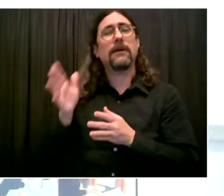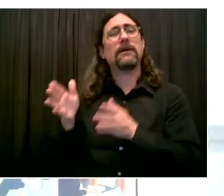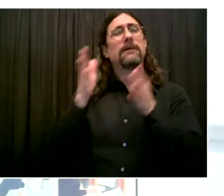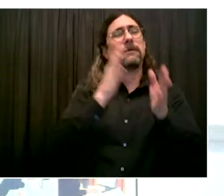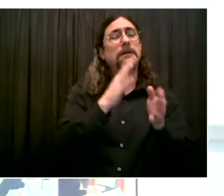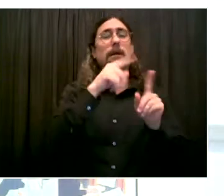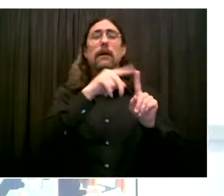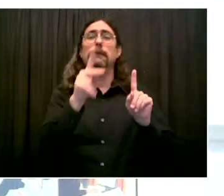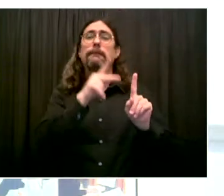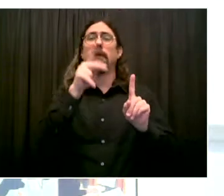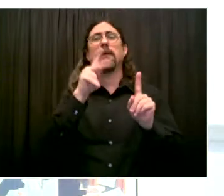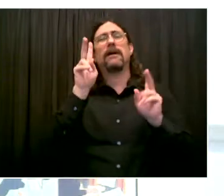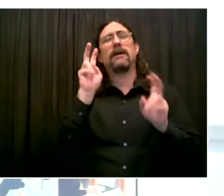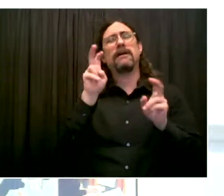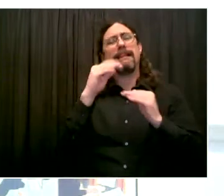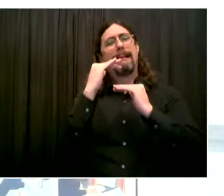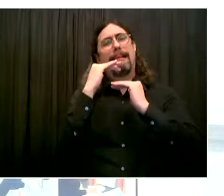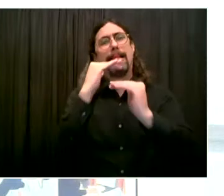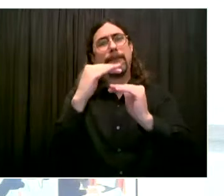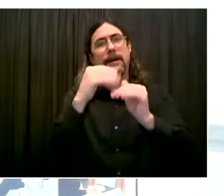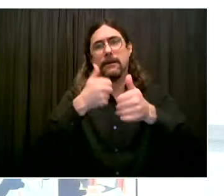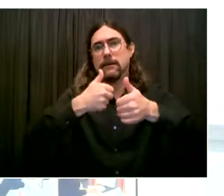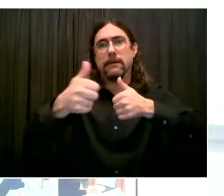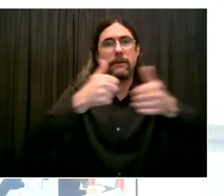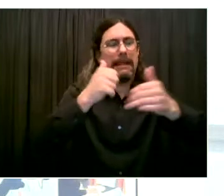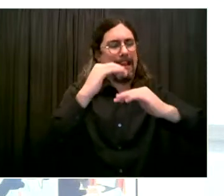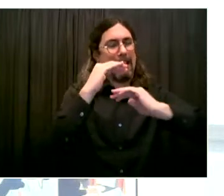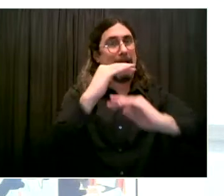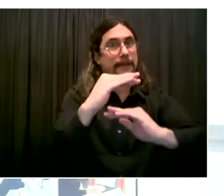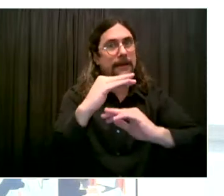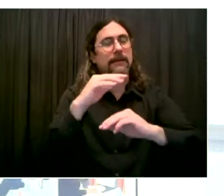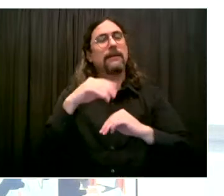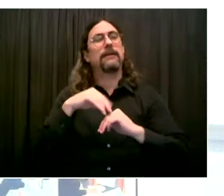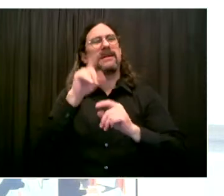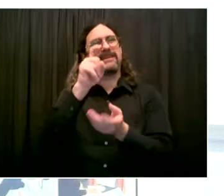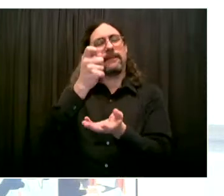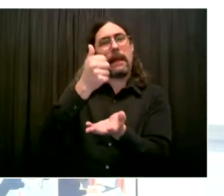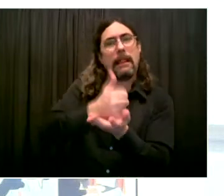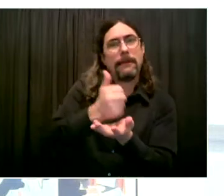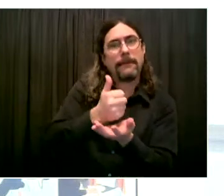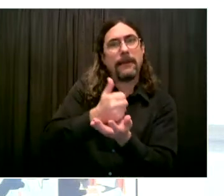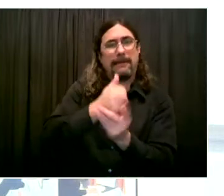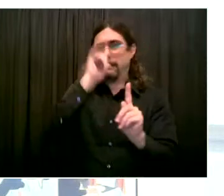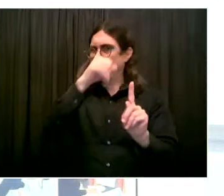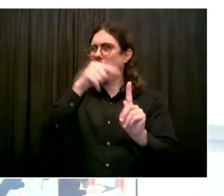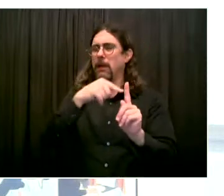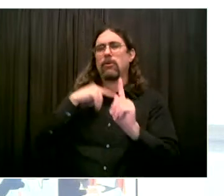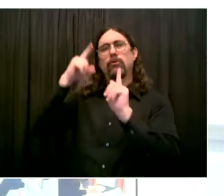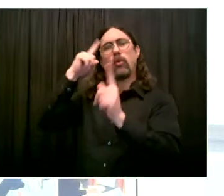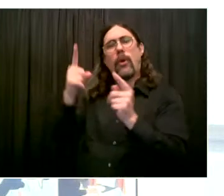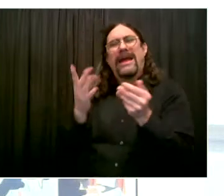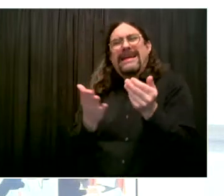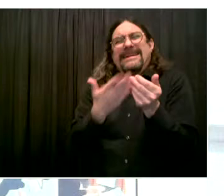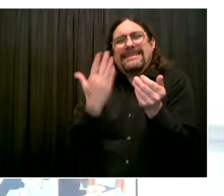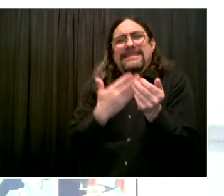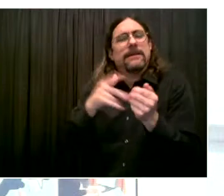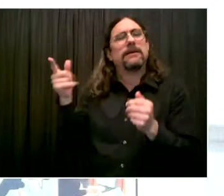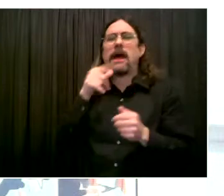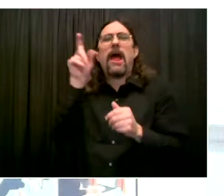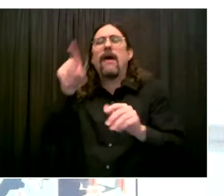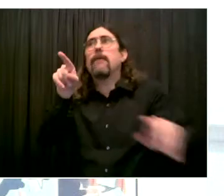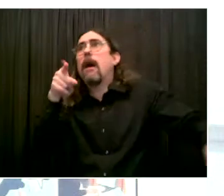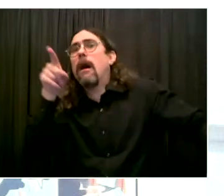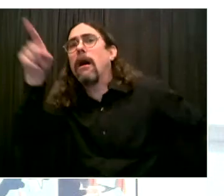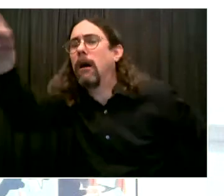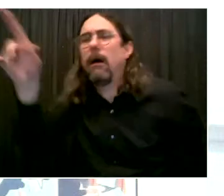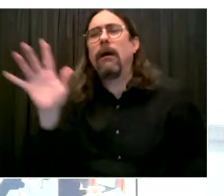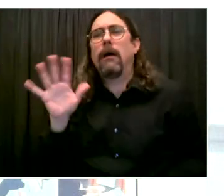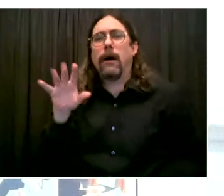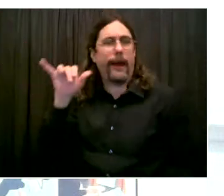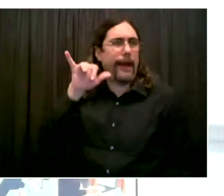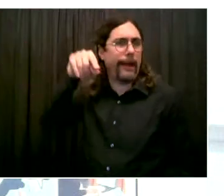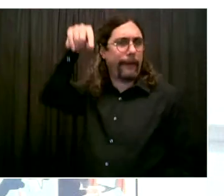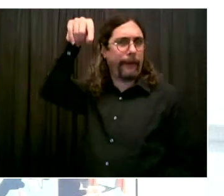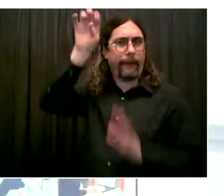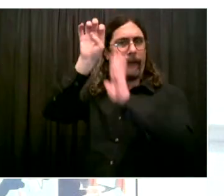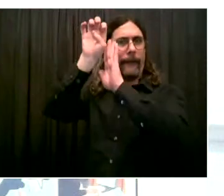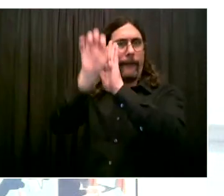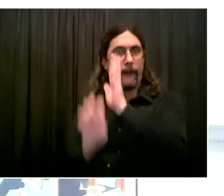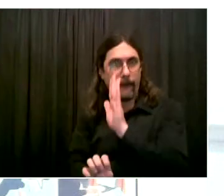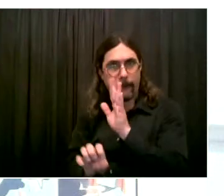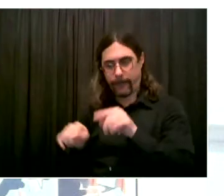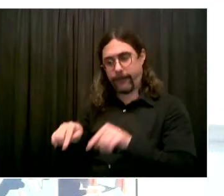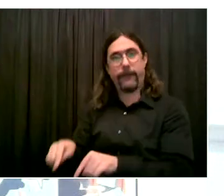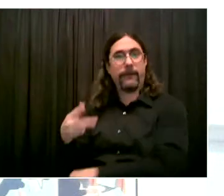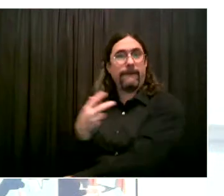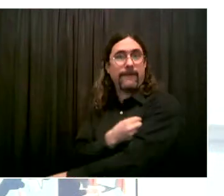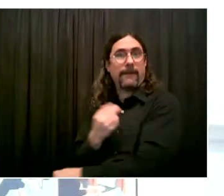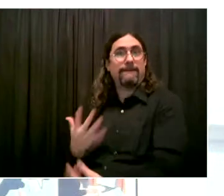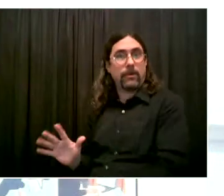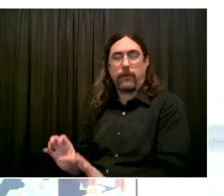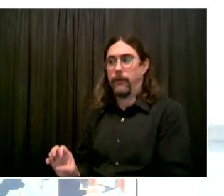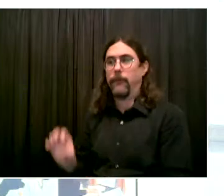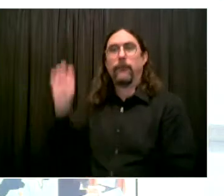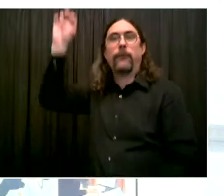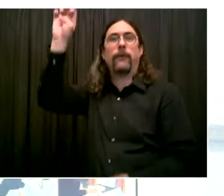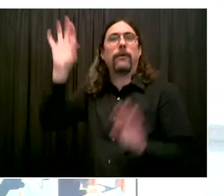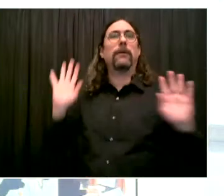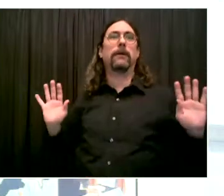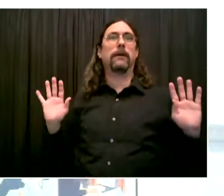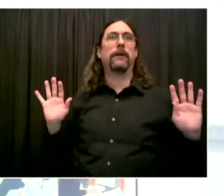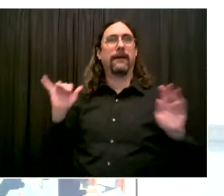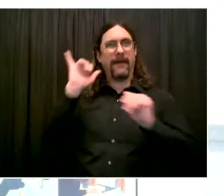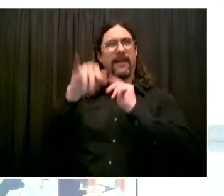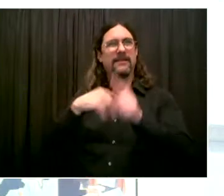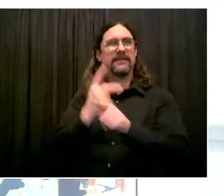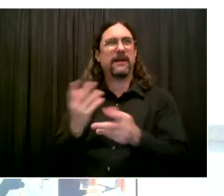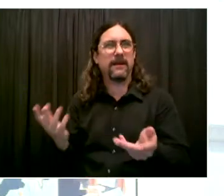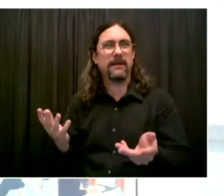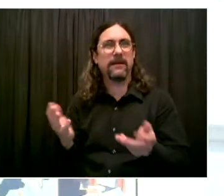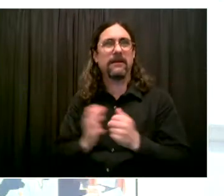ASSISTANCE AND